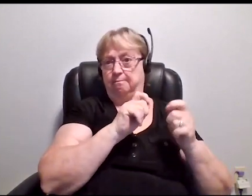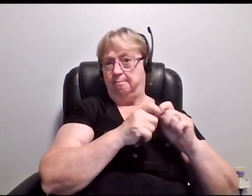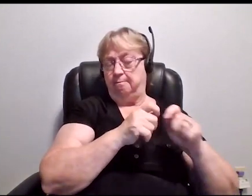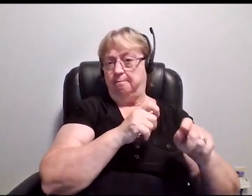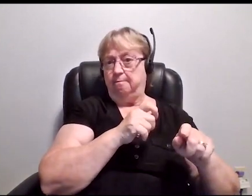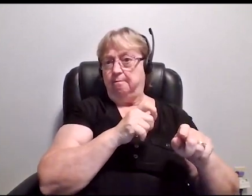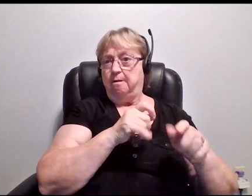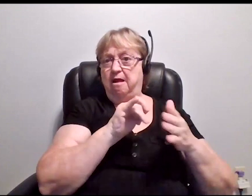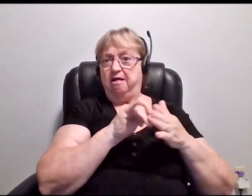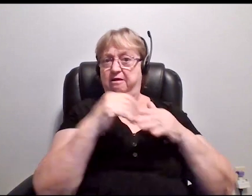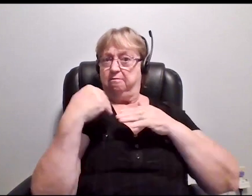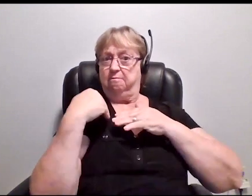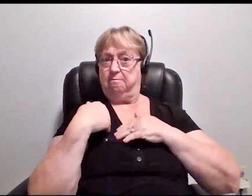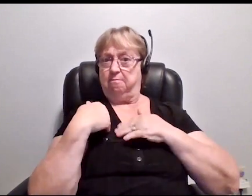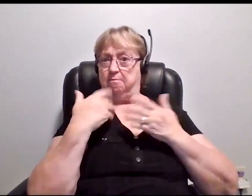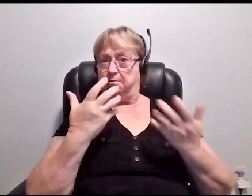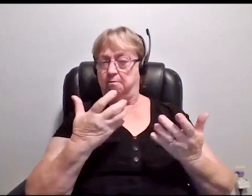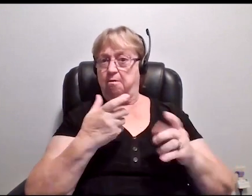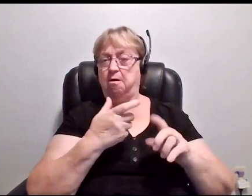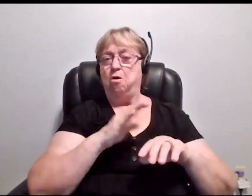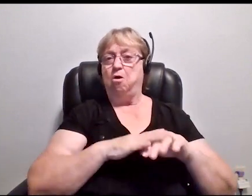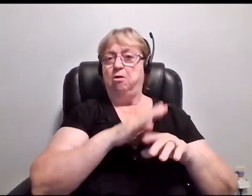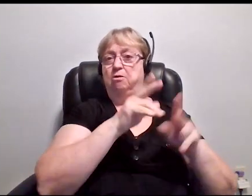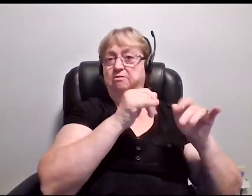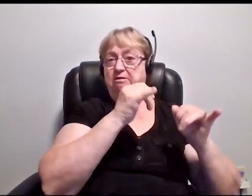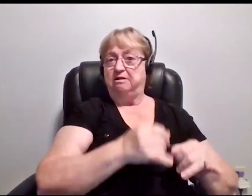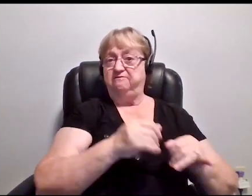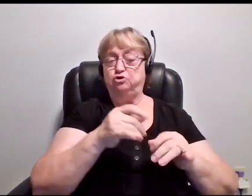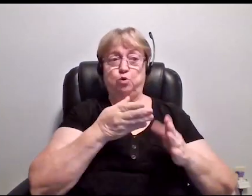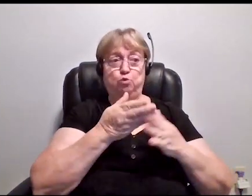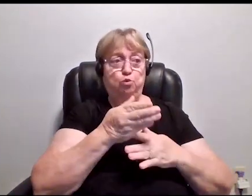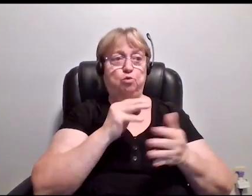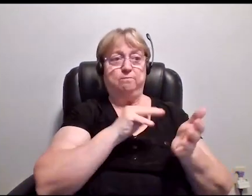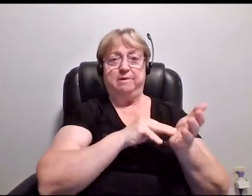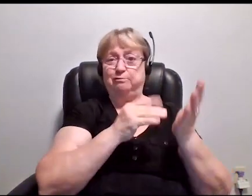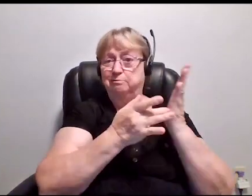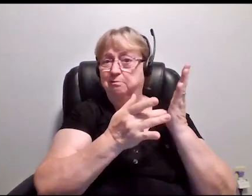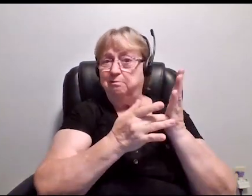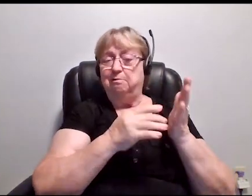usually through medical technology or medicine or things in the medical field.